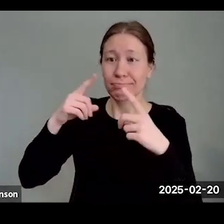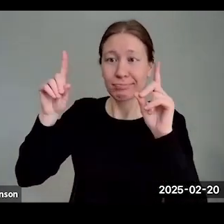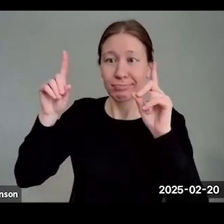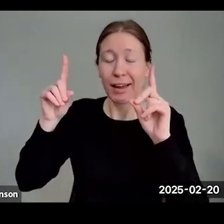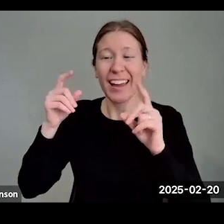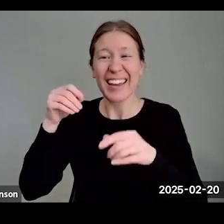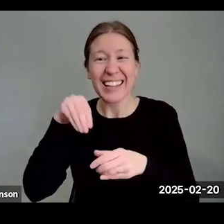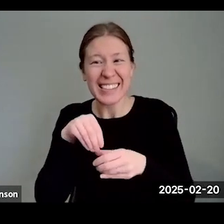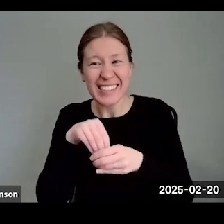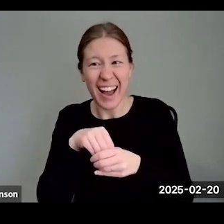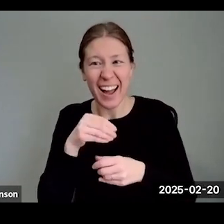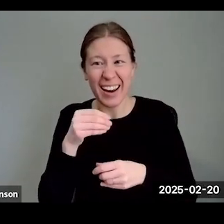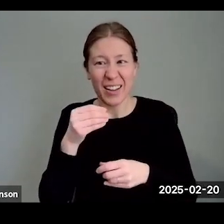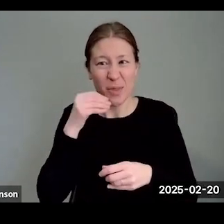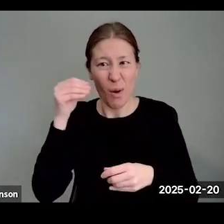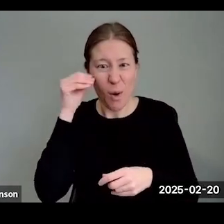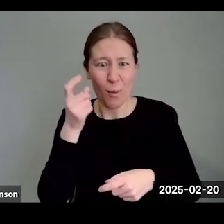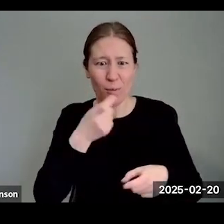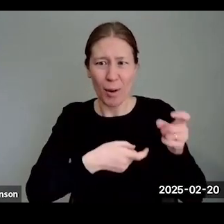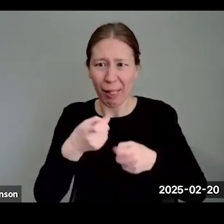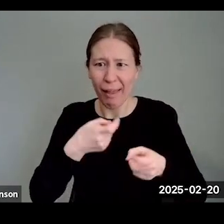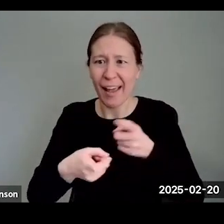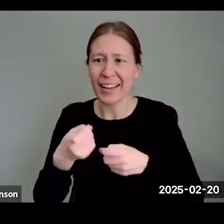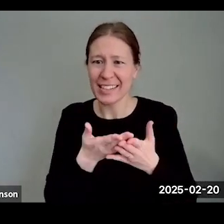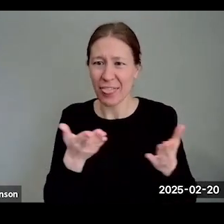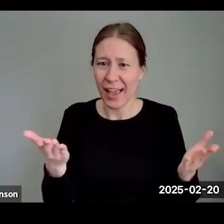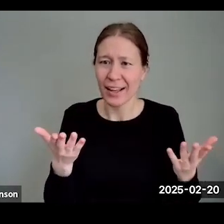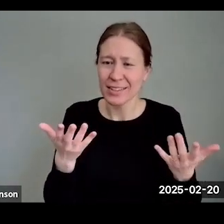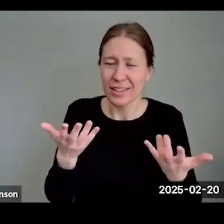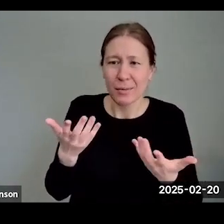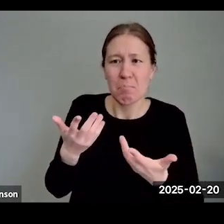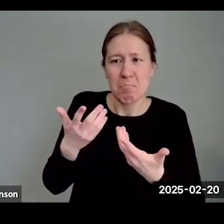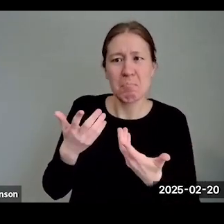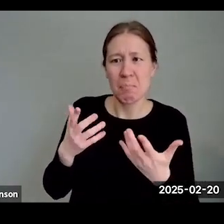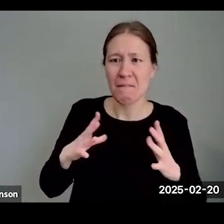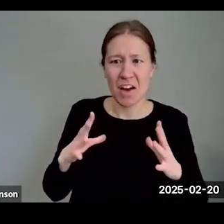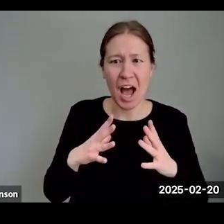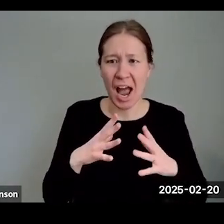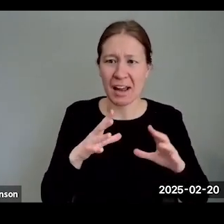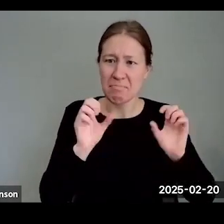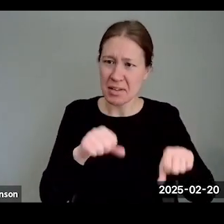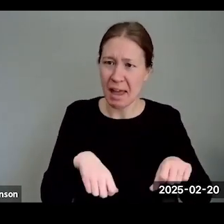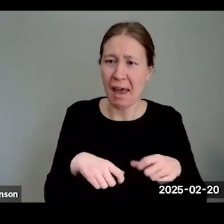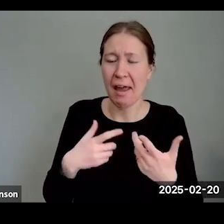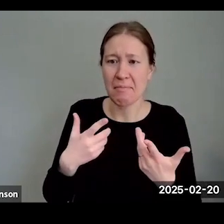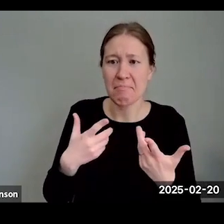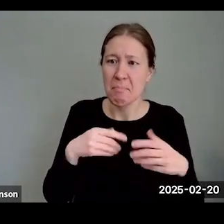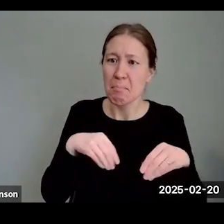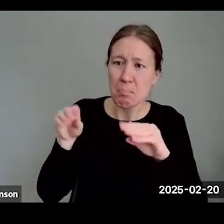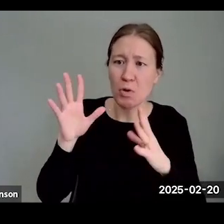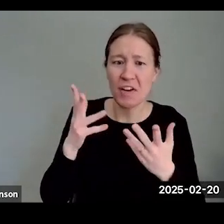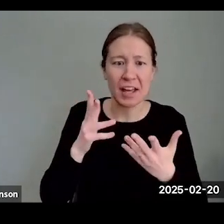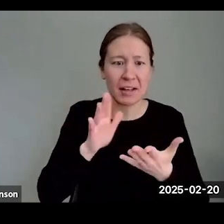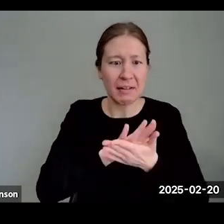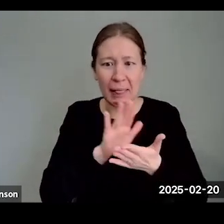The same way that houses get staged when they're being listed, people remove these items when they're moving, the house no longer has them.